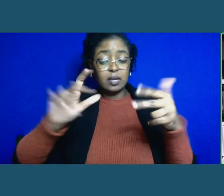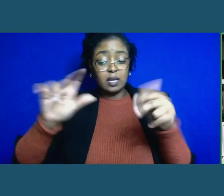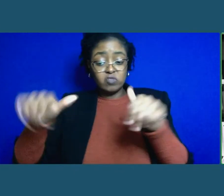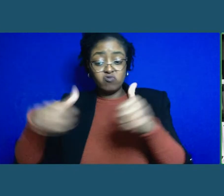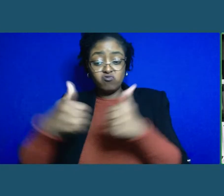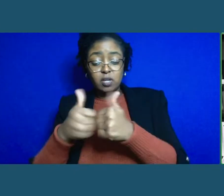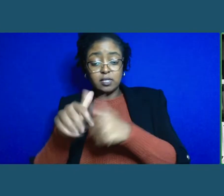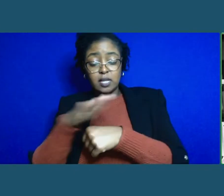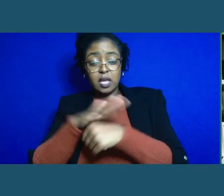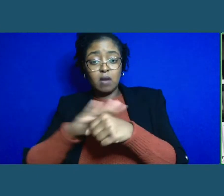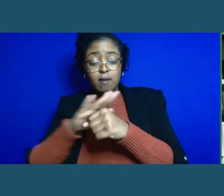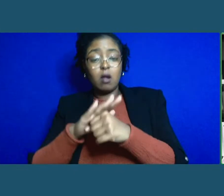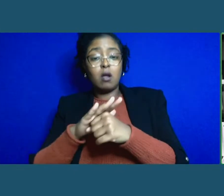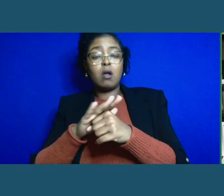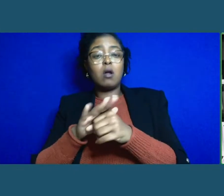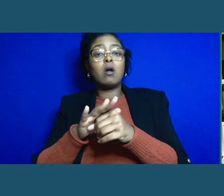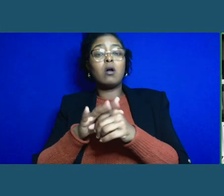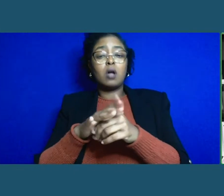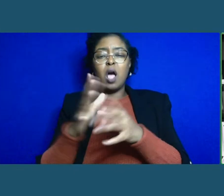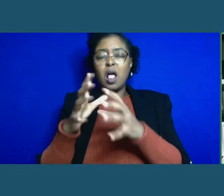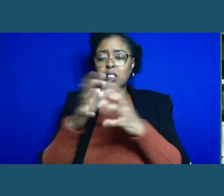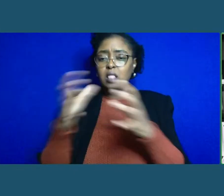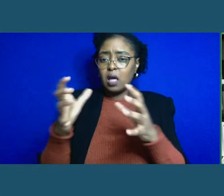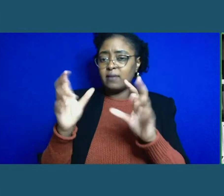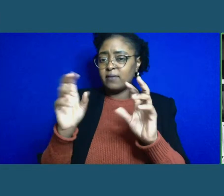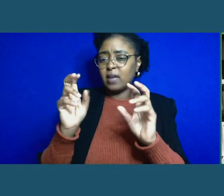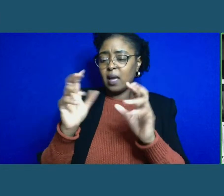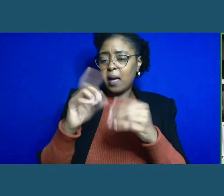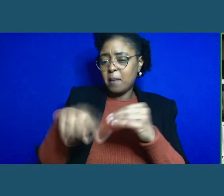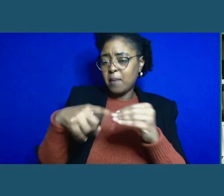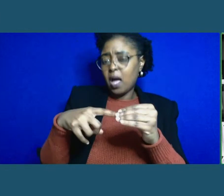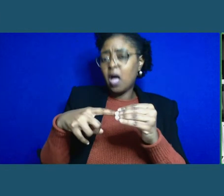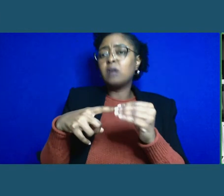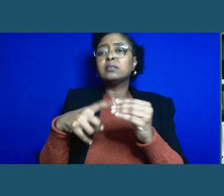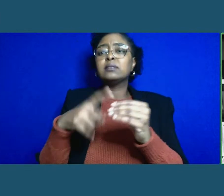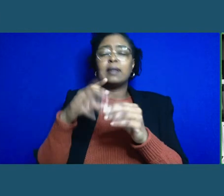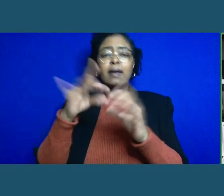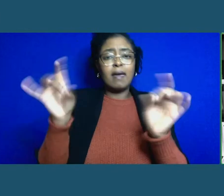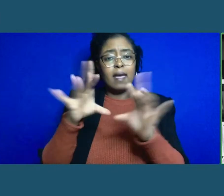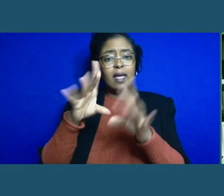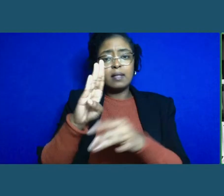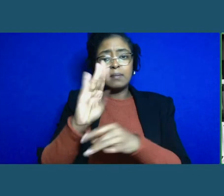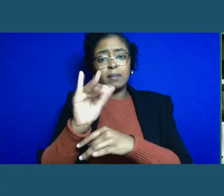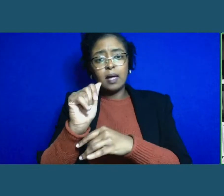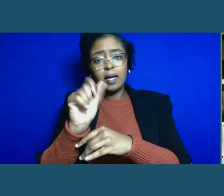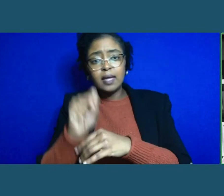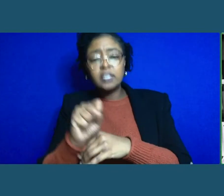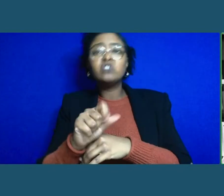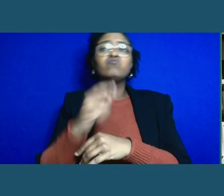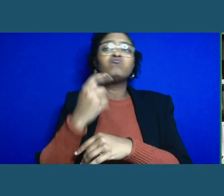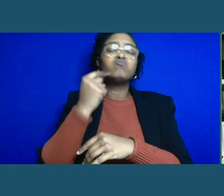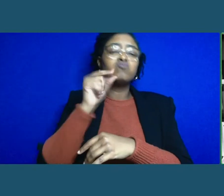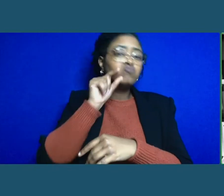students. Um we then broke down a second challenge area on really, but a lot of the issues